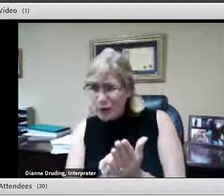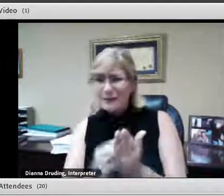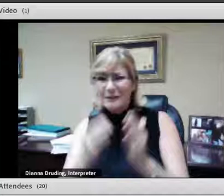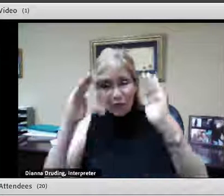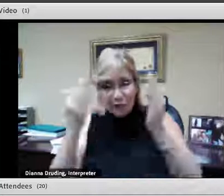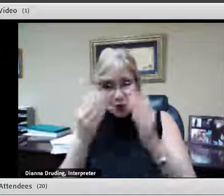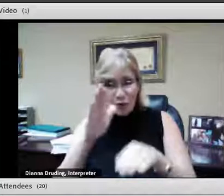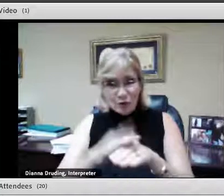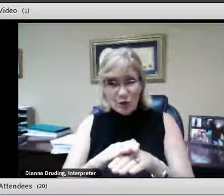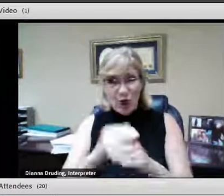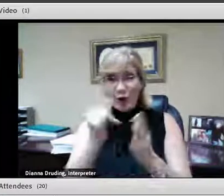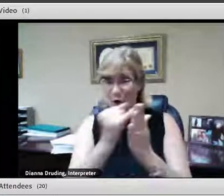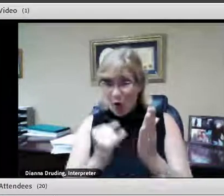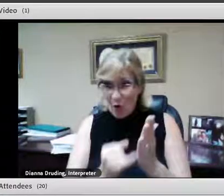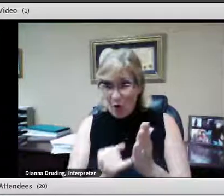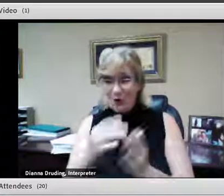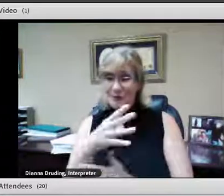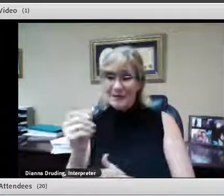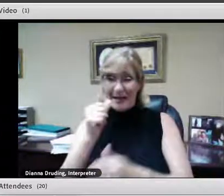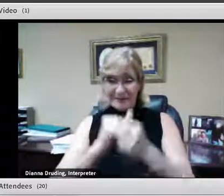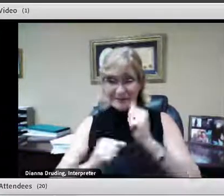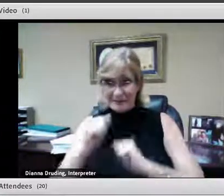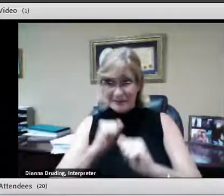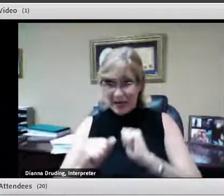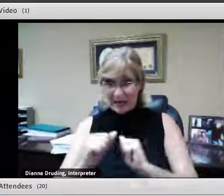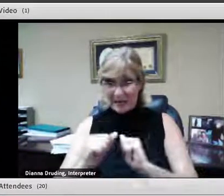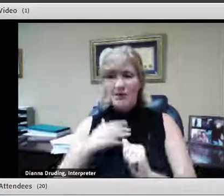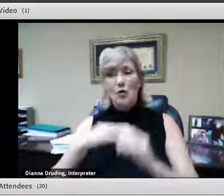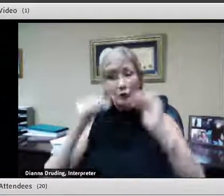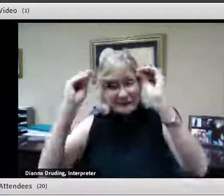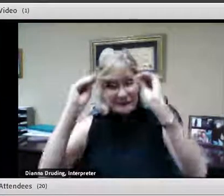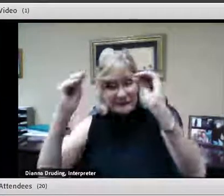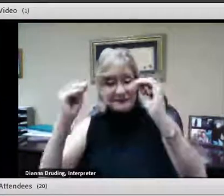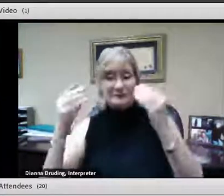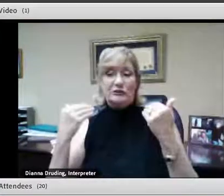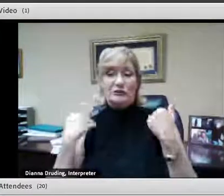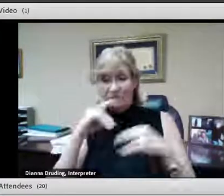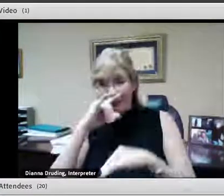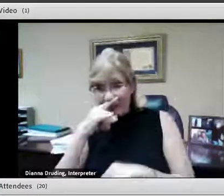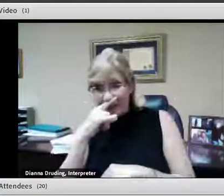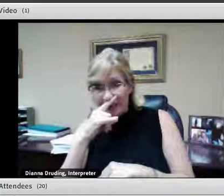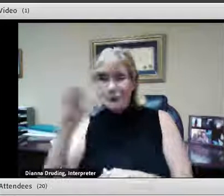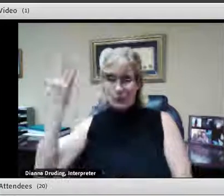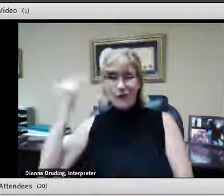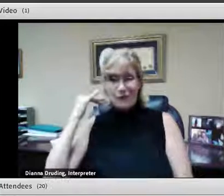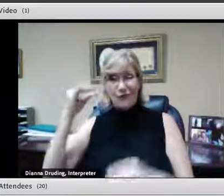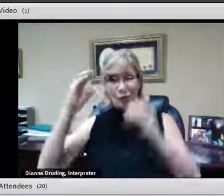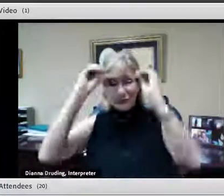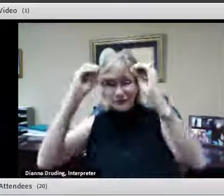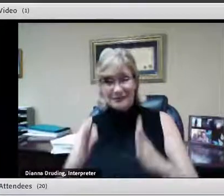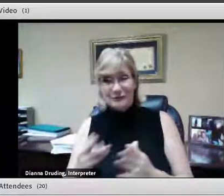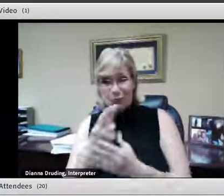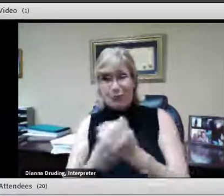We both have a ton of experience teaching kids in this capacity, you know, back to our days as public-school educators.